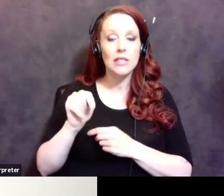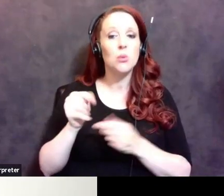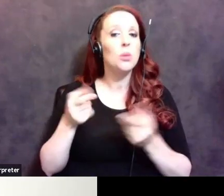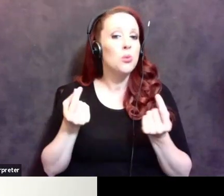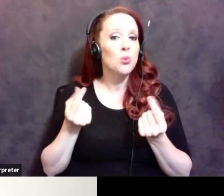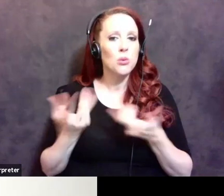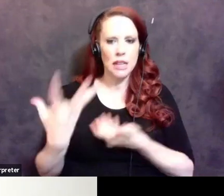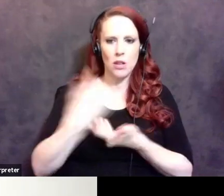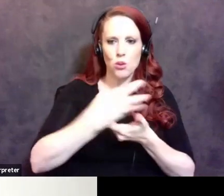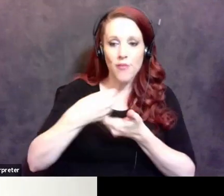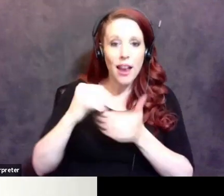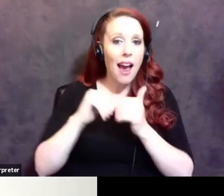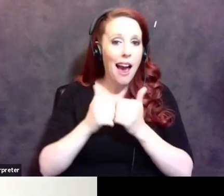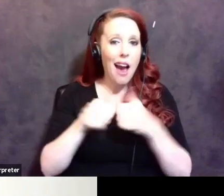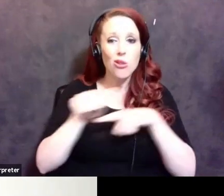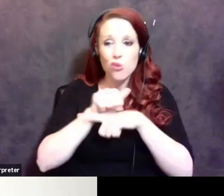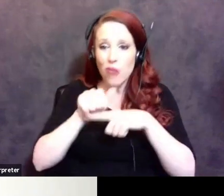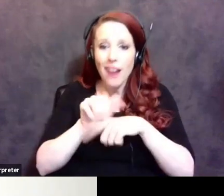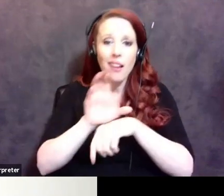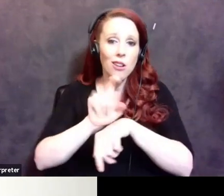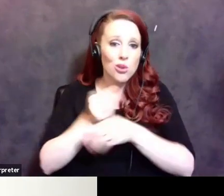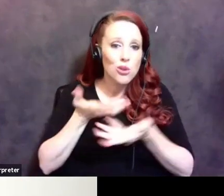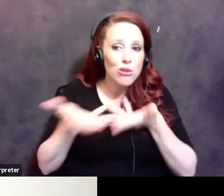So this series goes deep and gets real